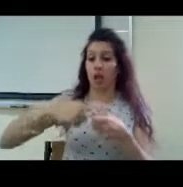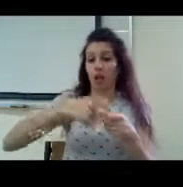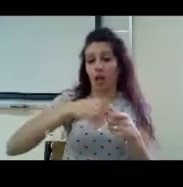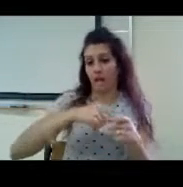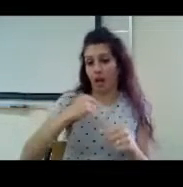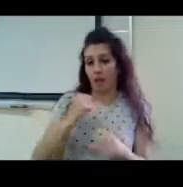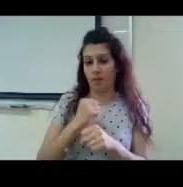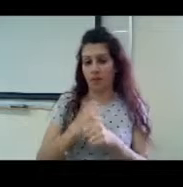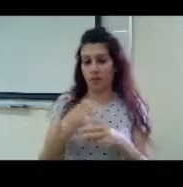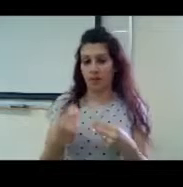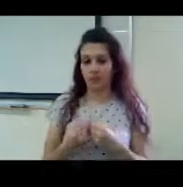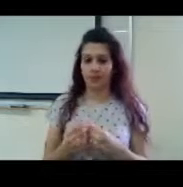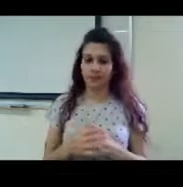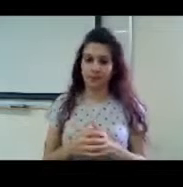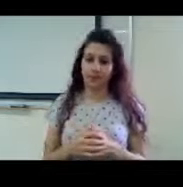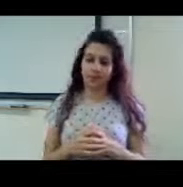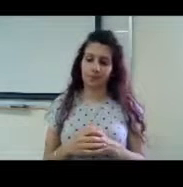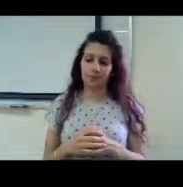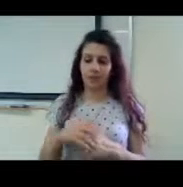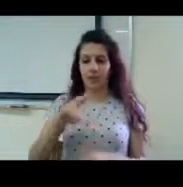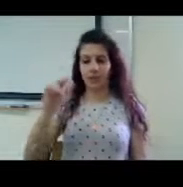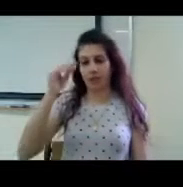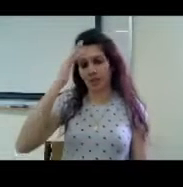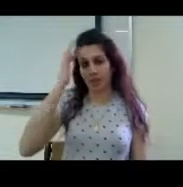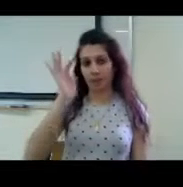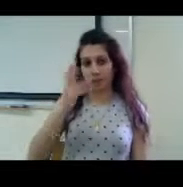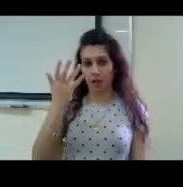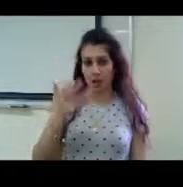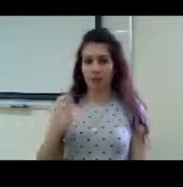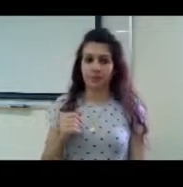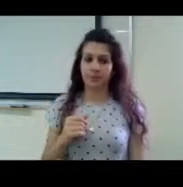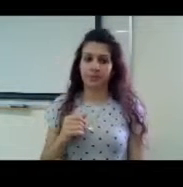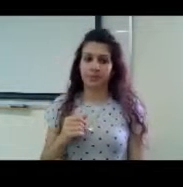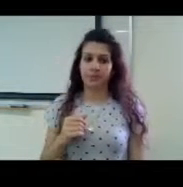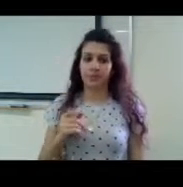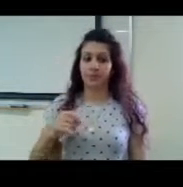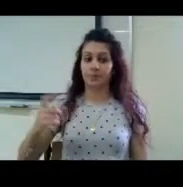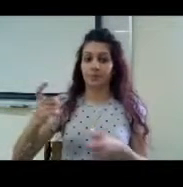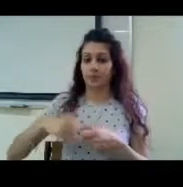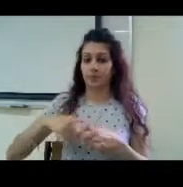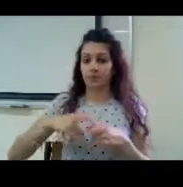which aligns with international education 2030 framework and with the